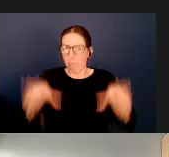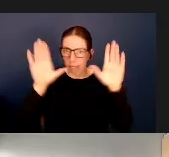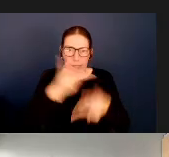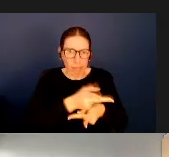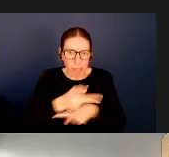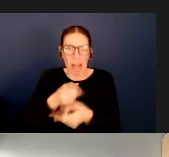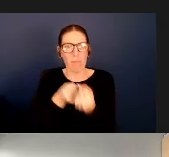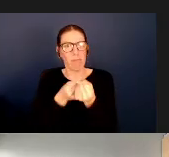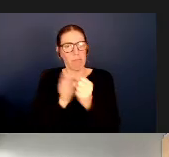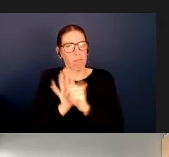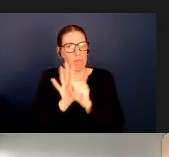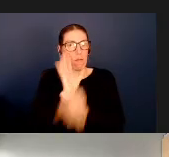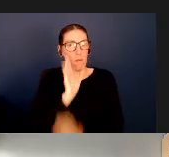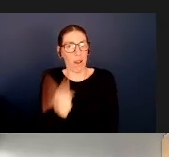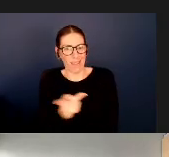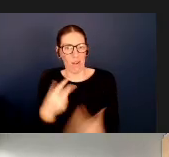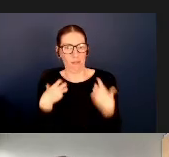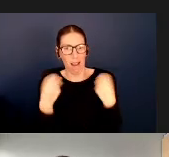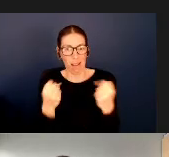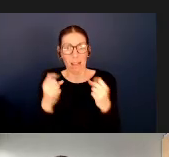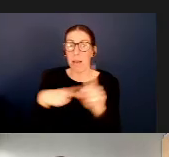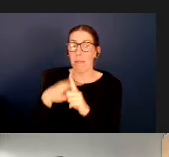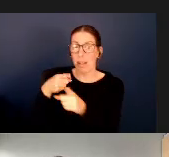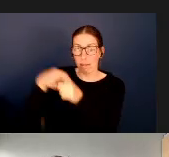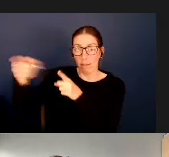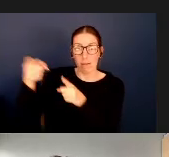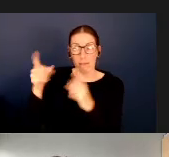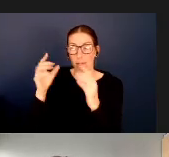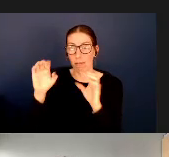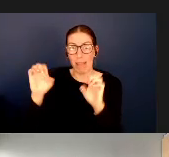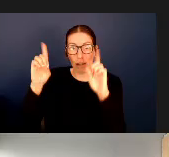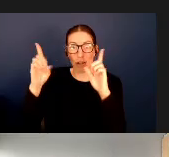well-being, and education fuels her passion for disability research. Take it away,